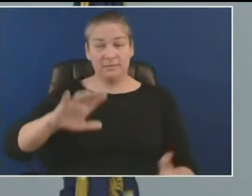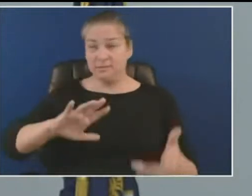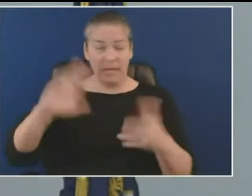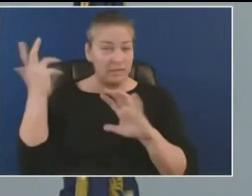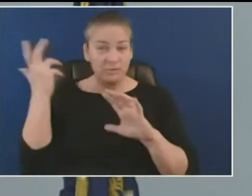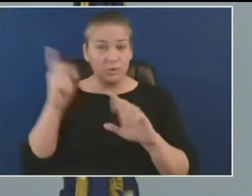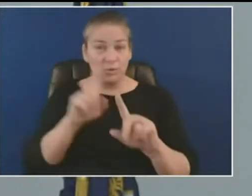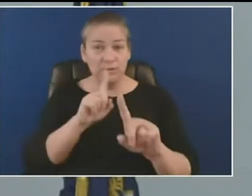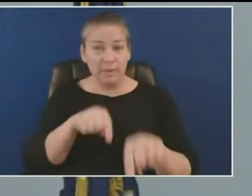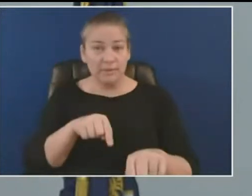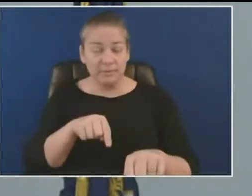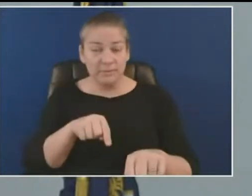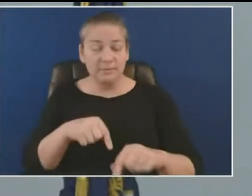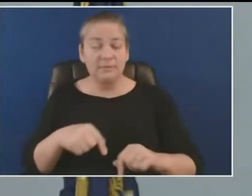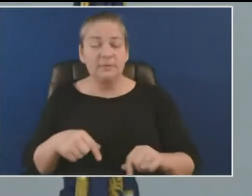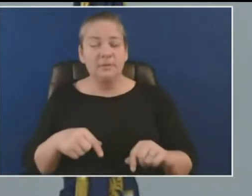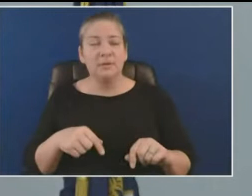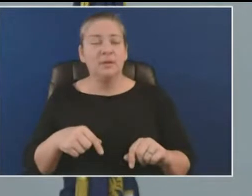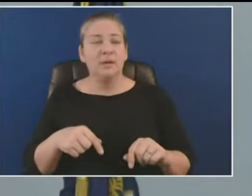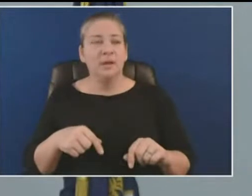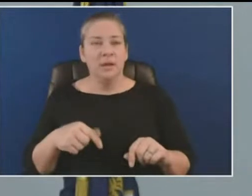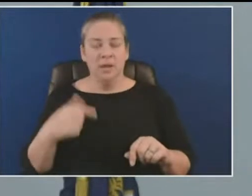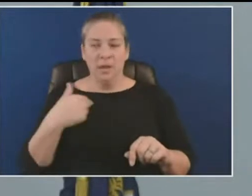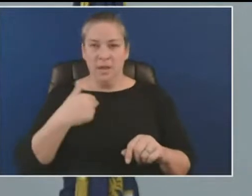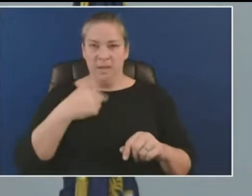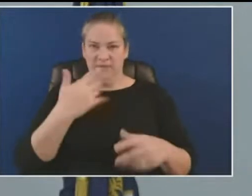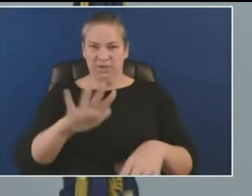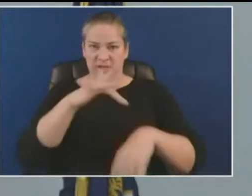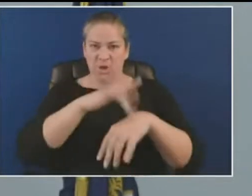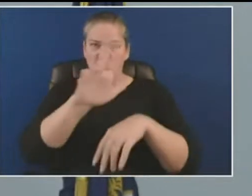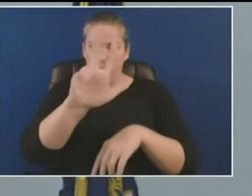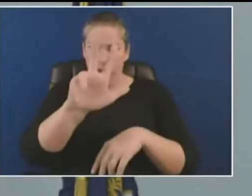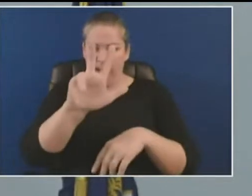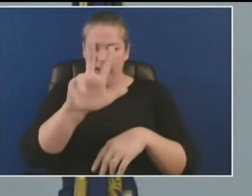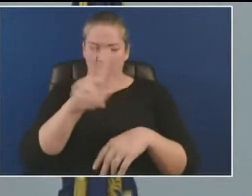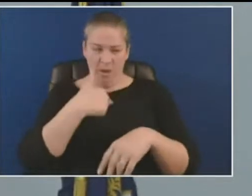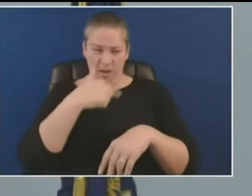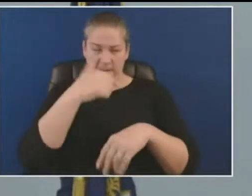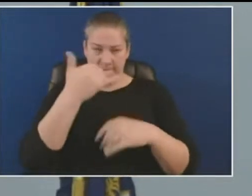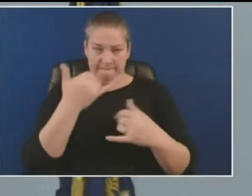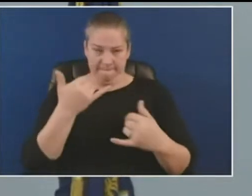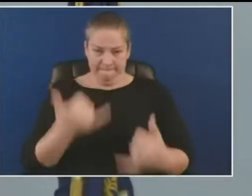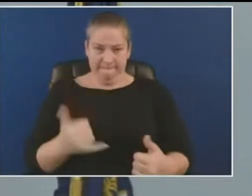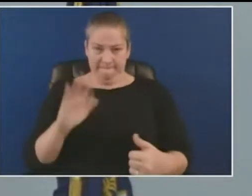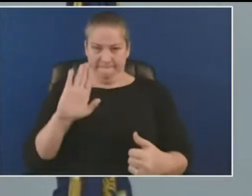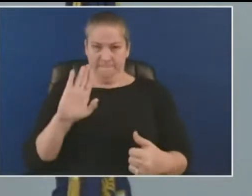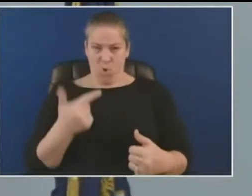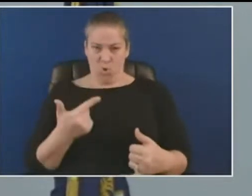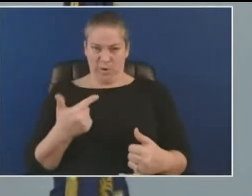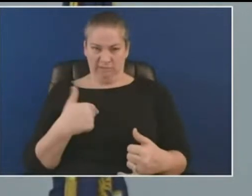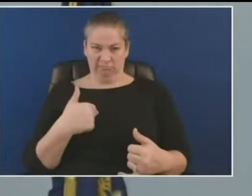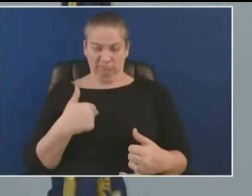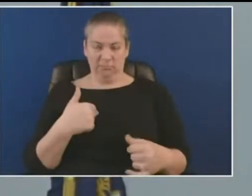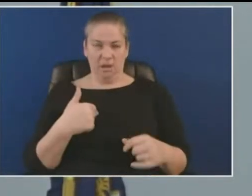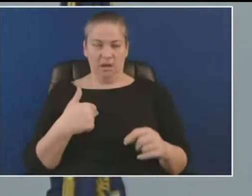three cities were here in Bowling Green on on day one, the governor, the Adjutant General of the National Guard,